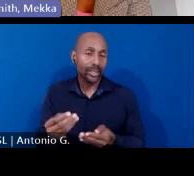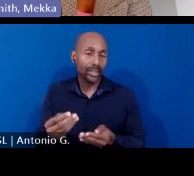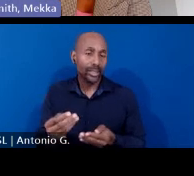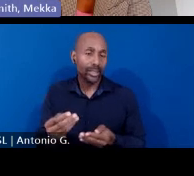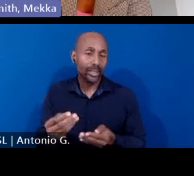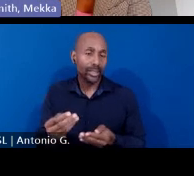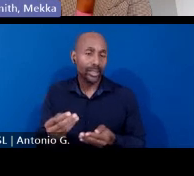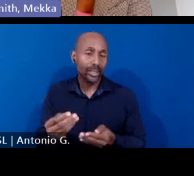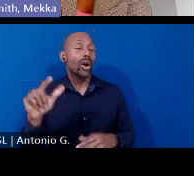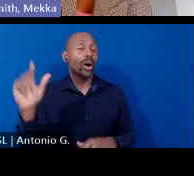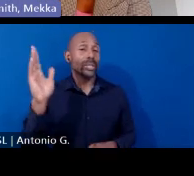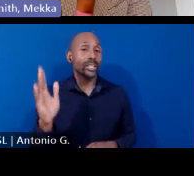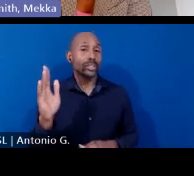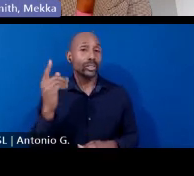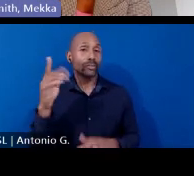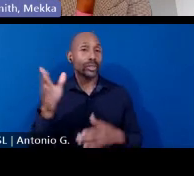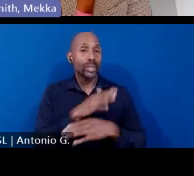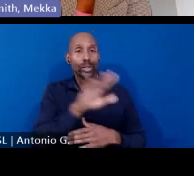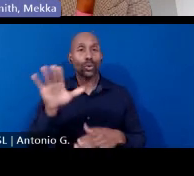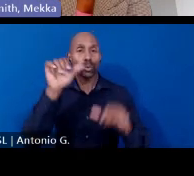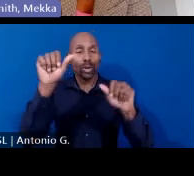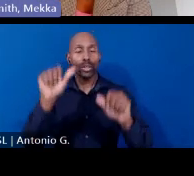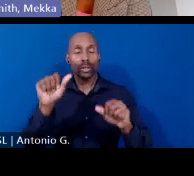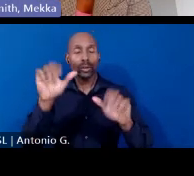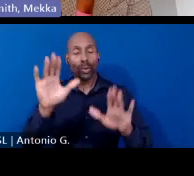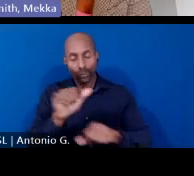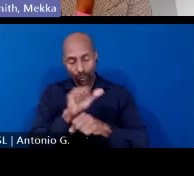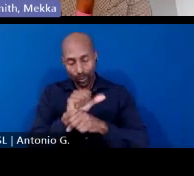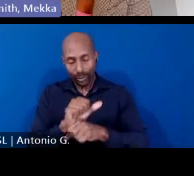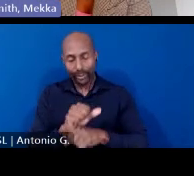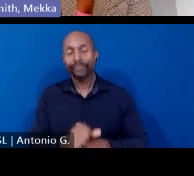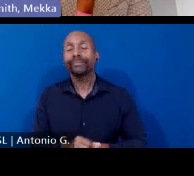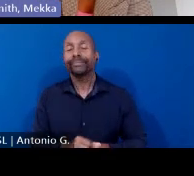the wonderful work that they are doing and providing us all with the opportunity to learn from you.